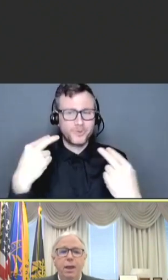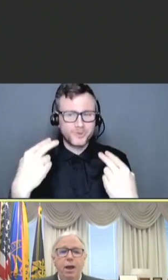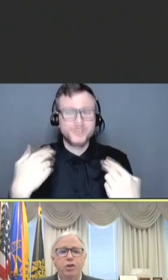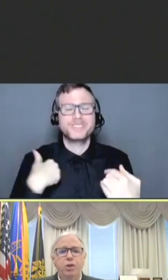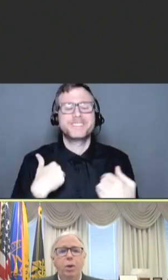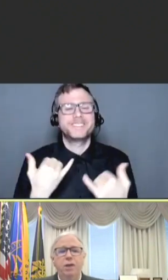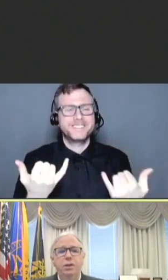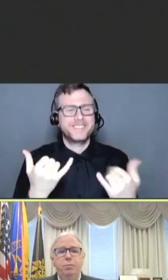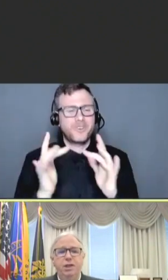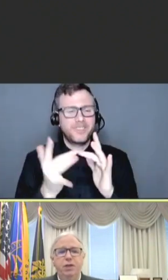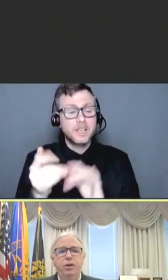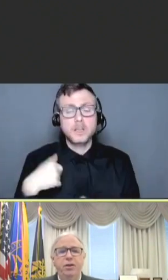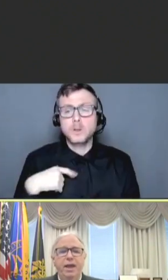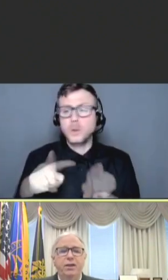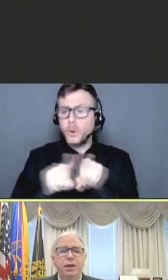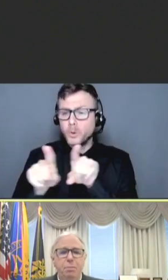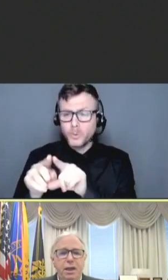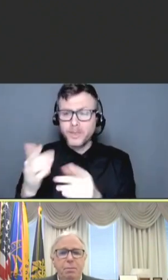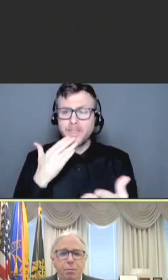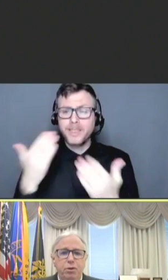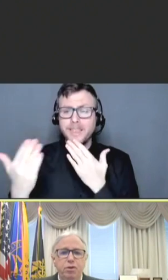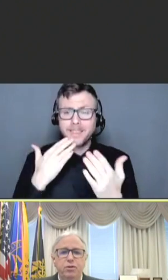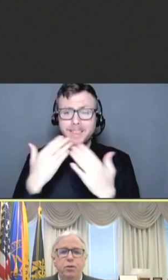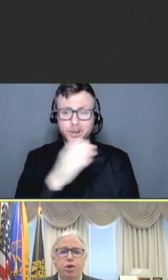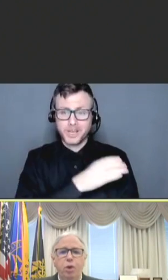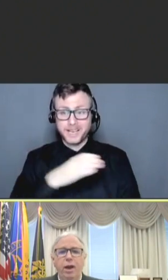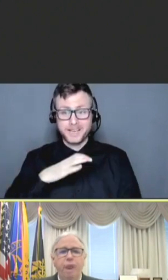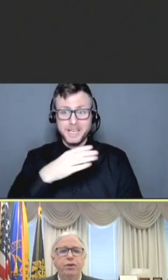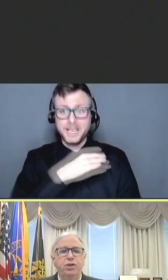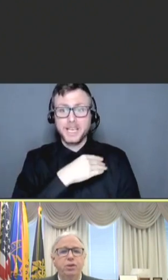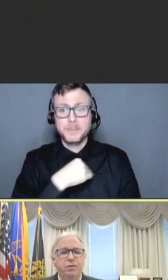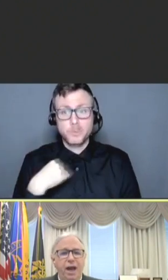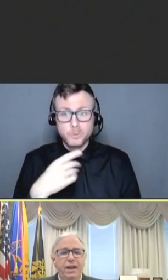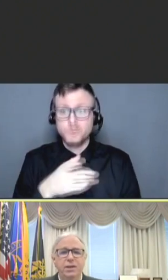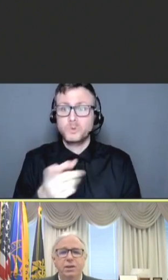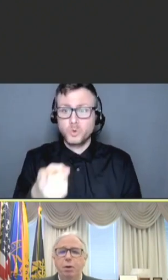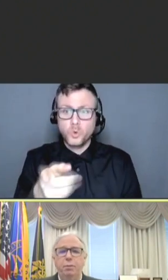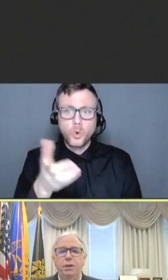I also want to particularly thank the committee members for your efforts to advise the department,